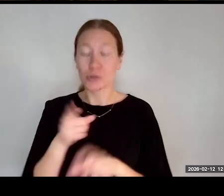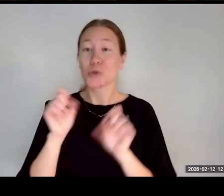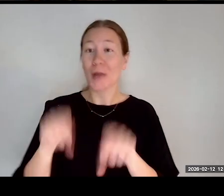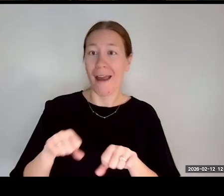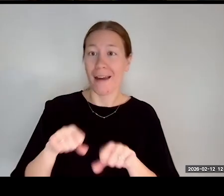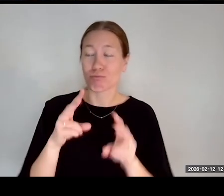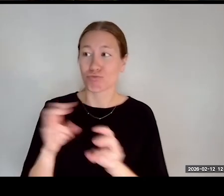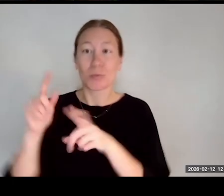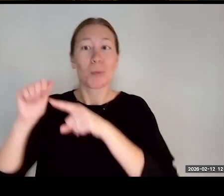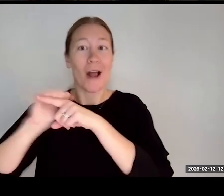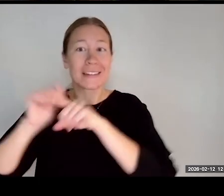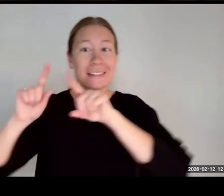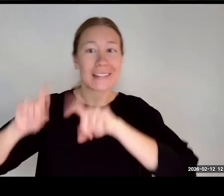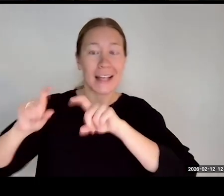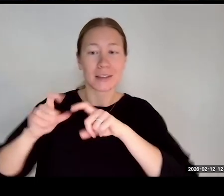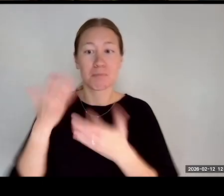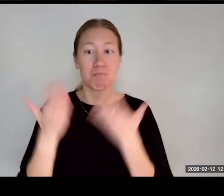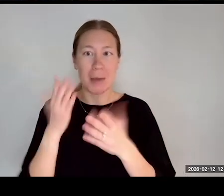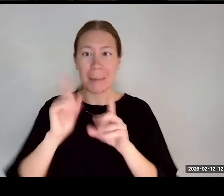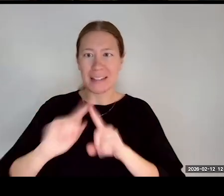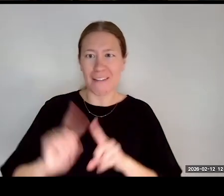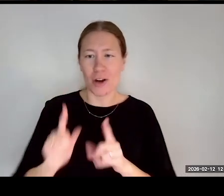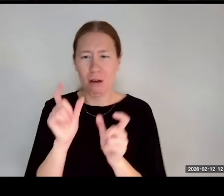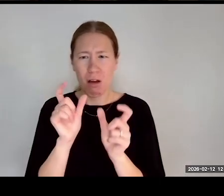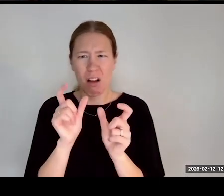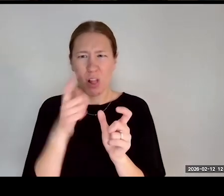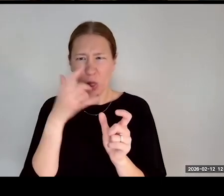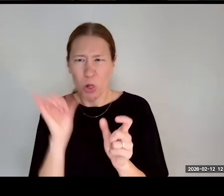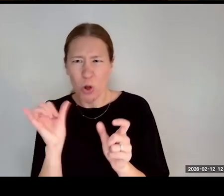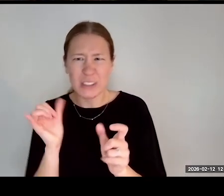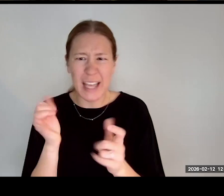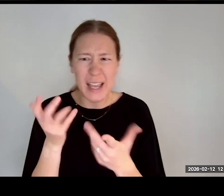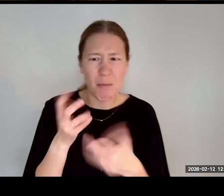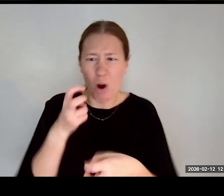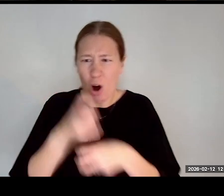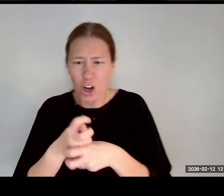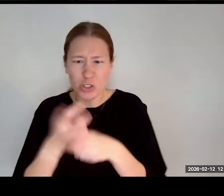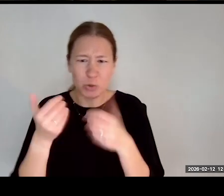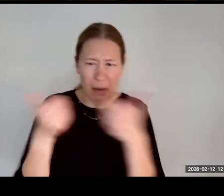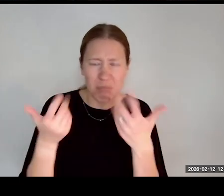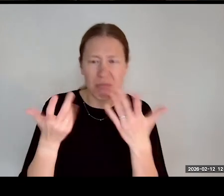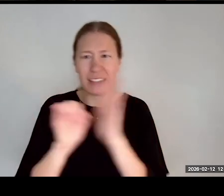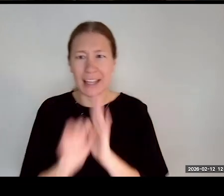to one another and can actually in some cases be really hard to differentiate. So check these characters out.